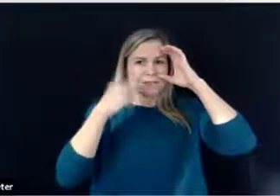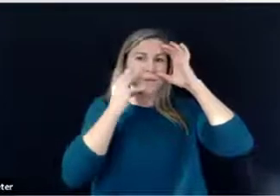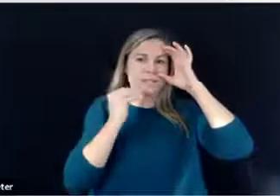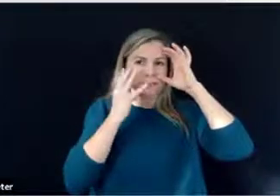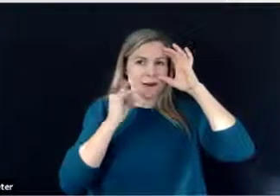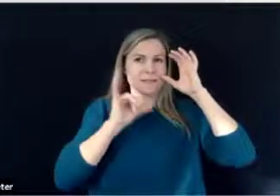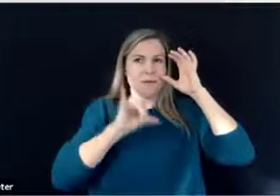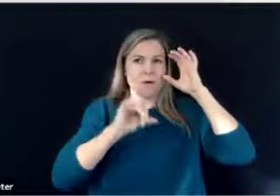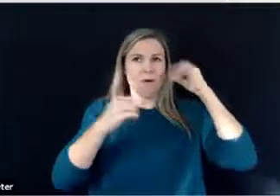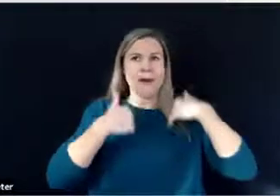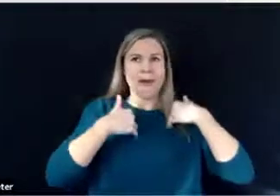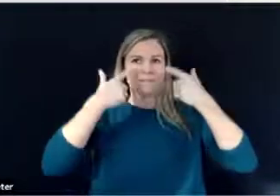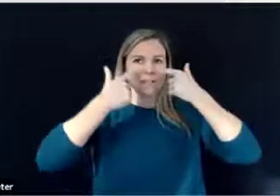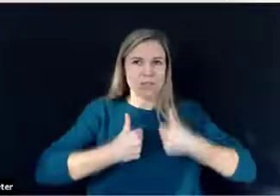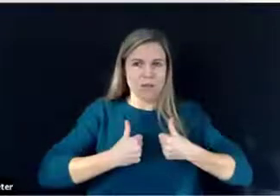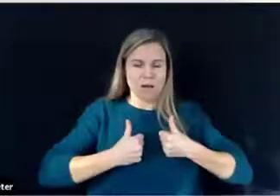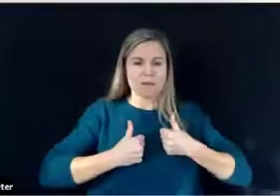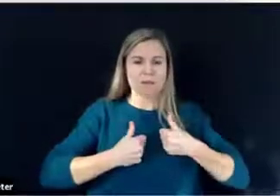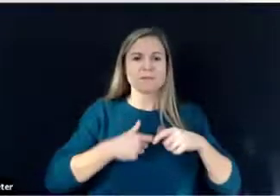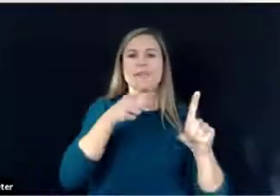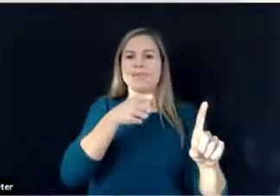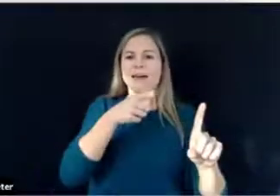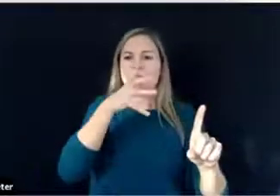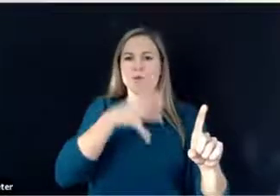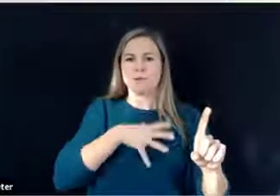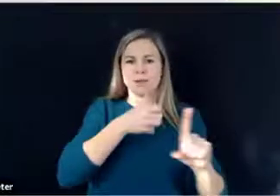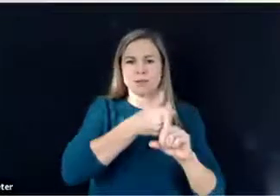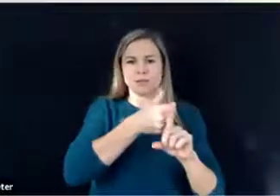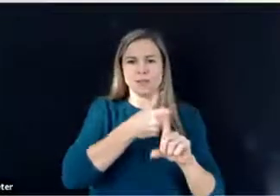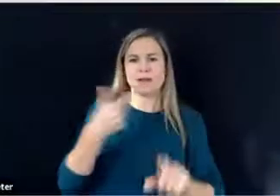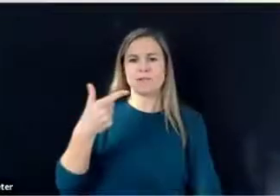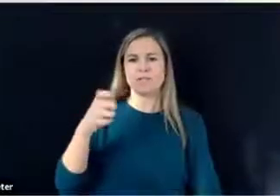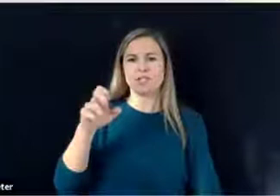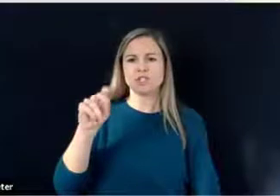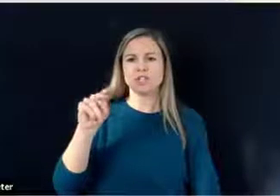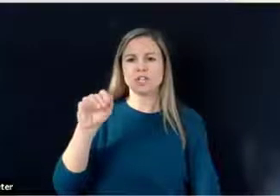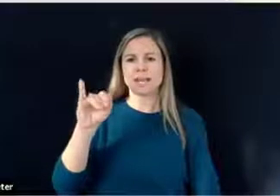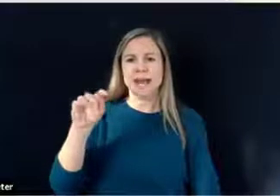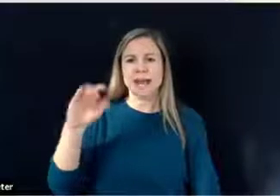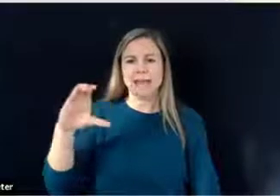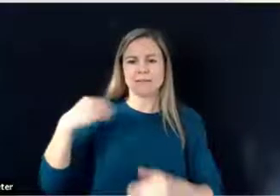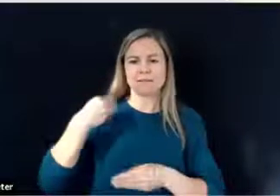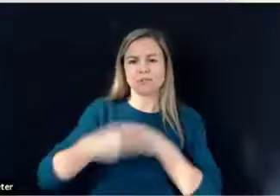who just presented in the other room that day. And she was just so moved by the sessions